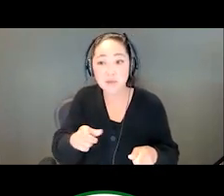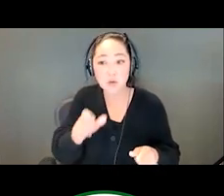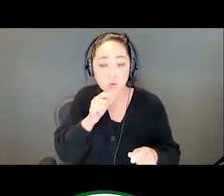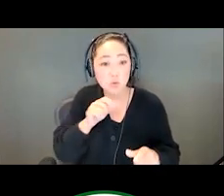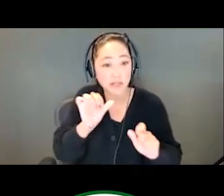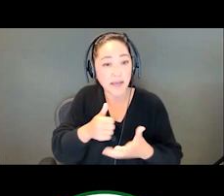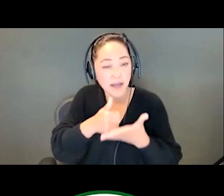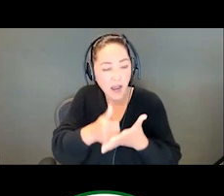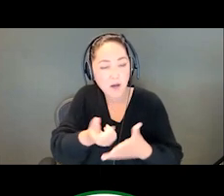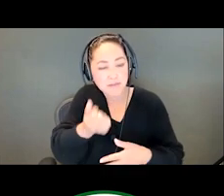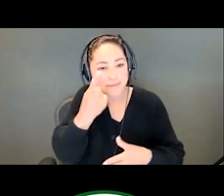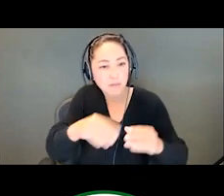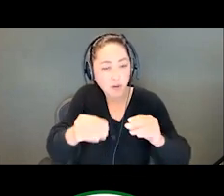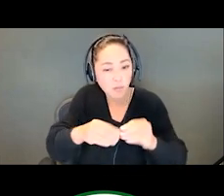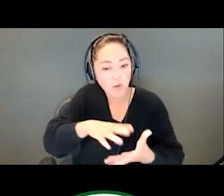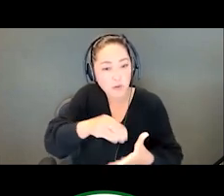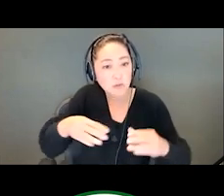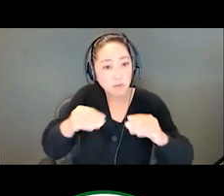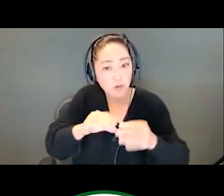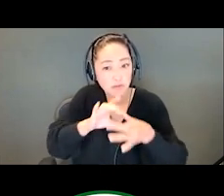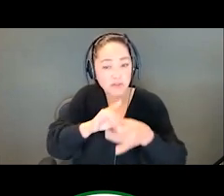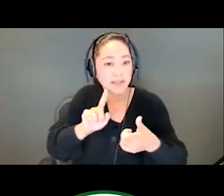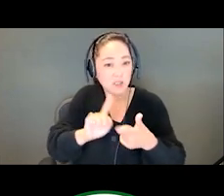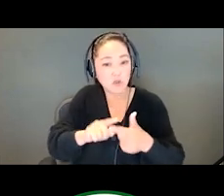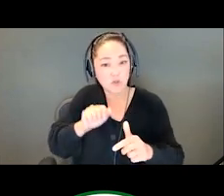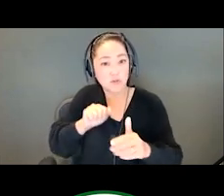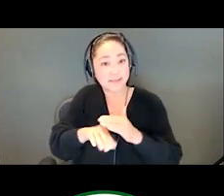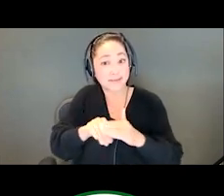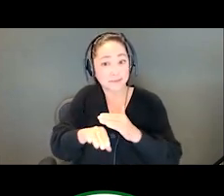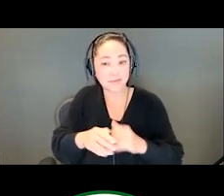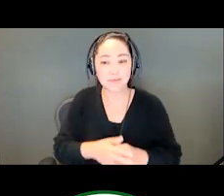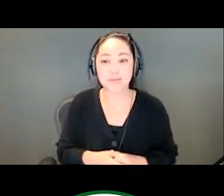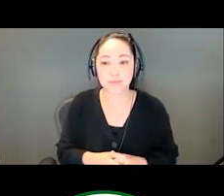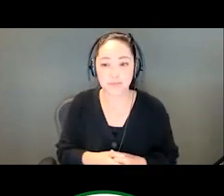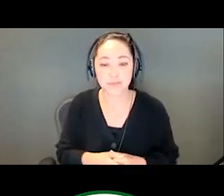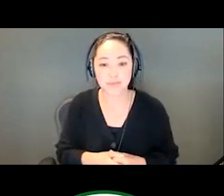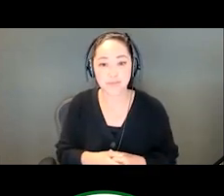helping to further the academic knowledge base in this area.